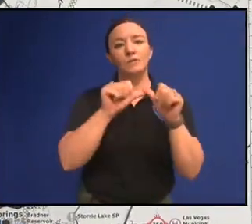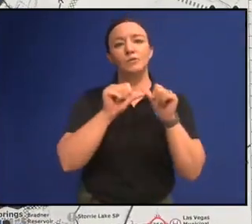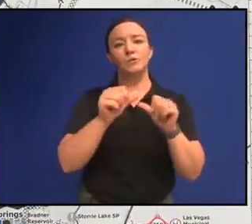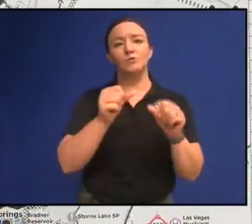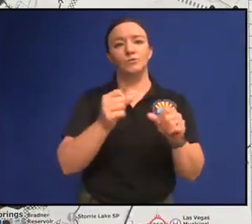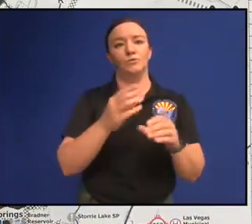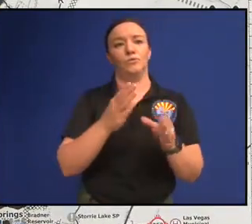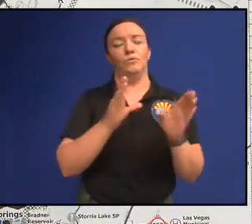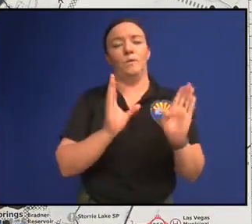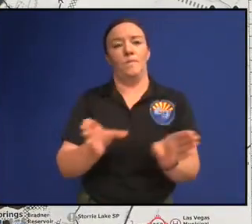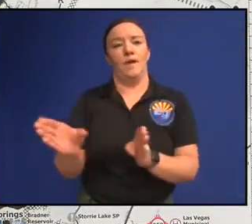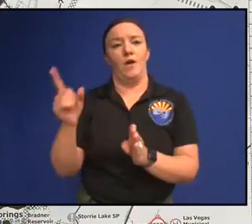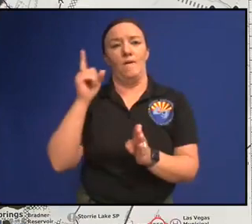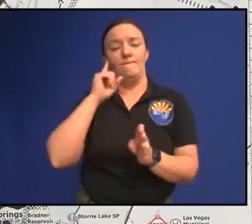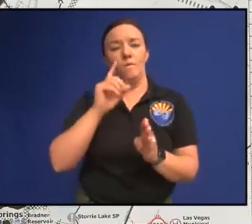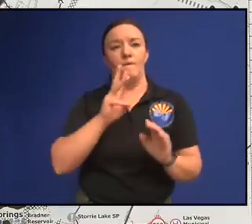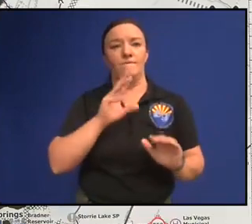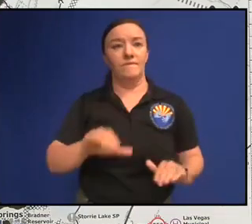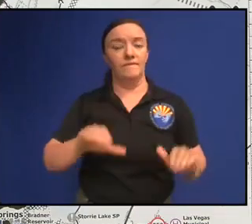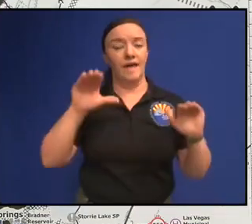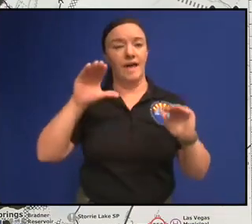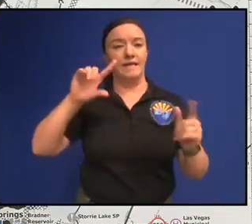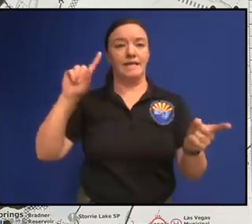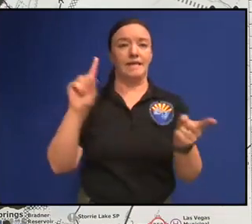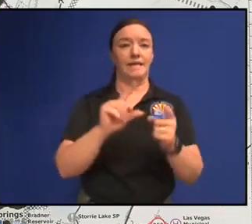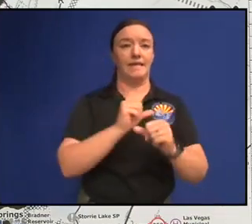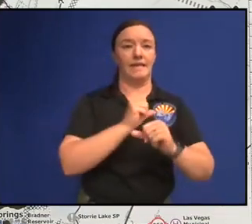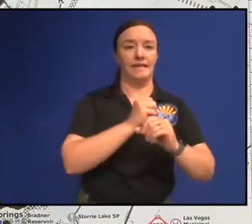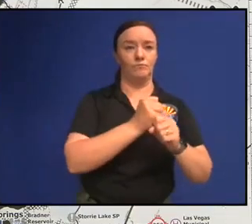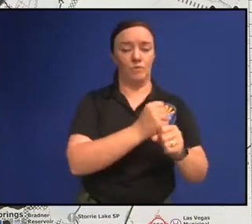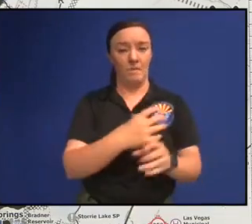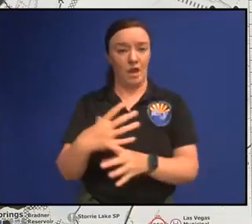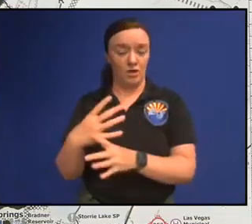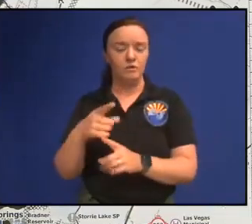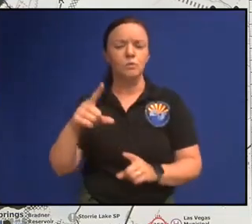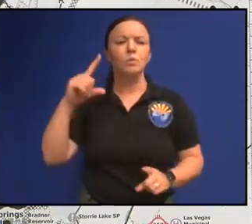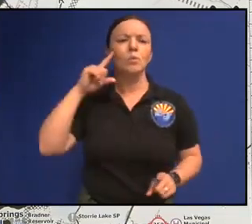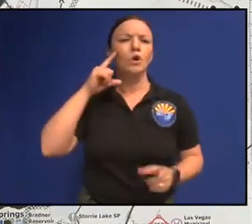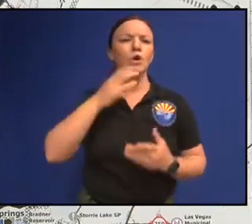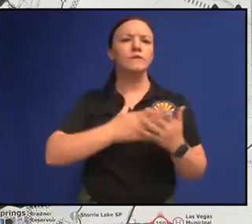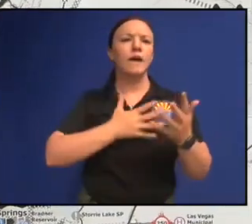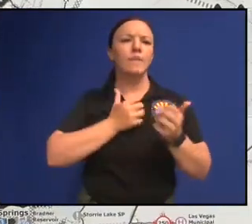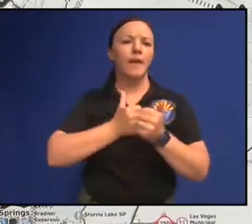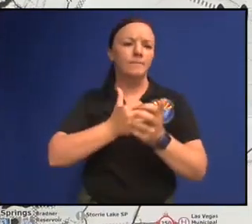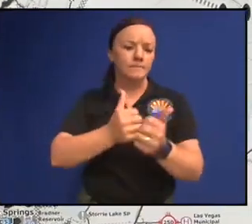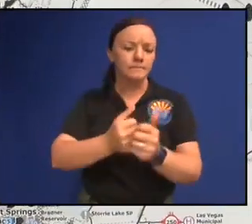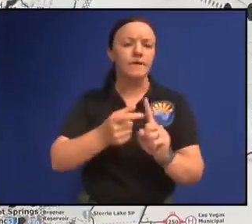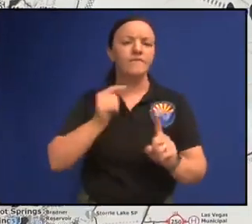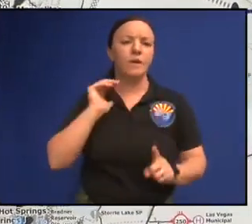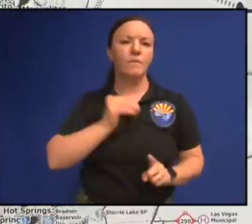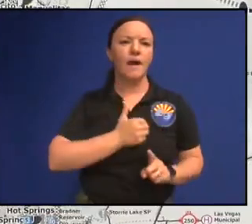SOME OF THE UPDATES AND FROM OUR METEOROLOGIST, JUST SOME OF THE THINGS TO REALLY LOOK OUT FOR.